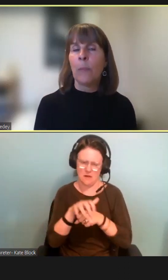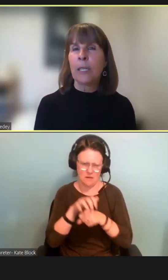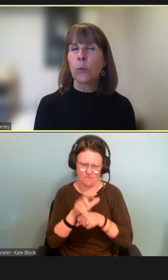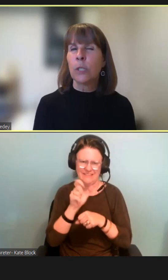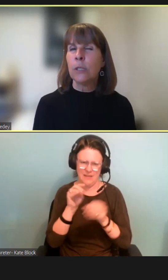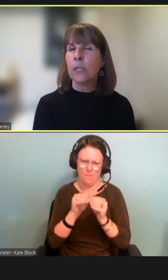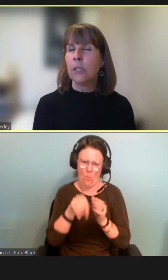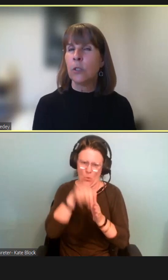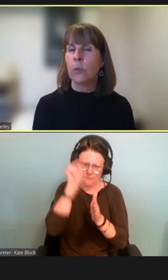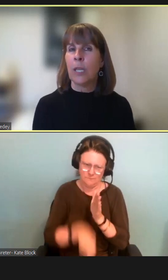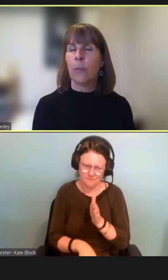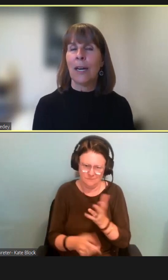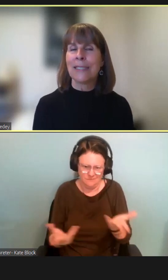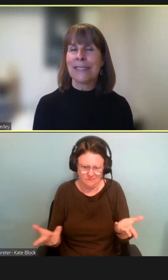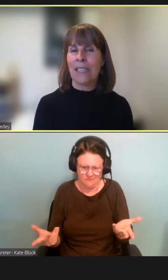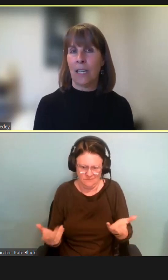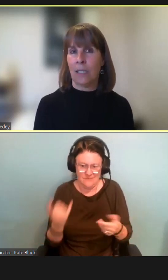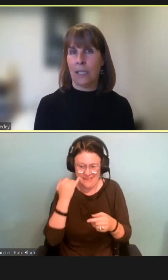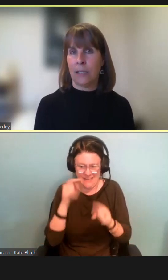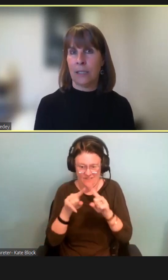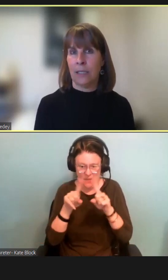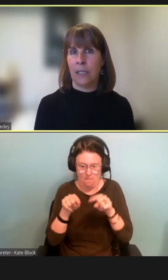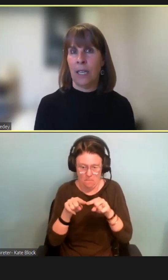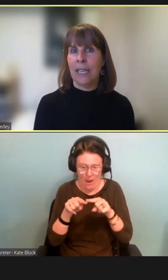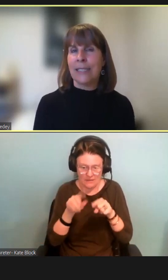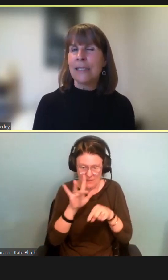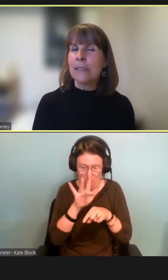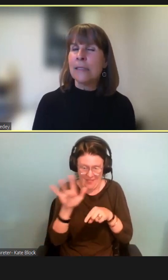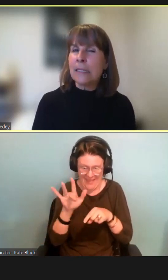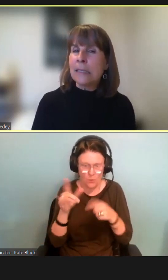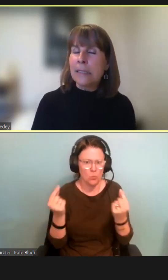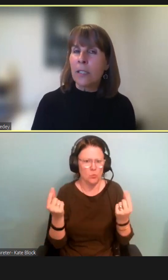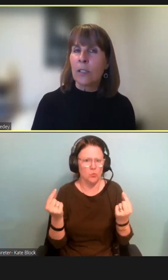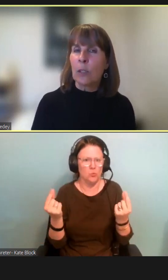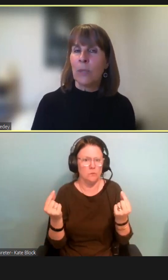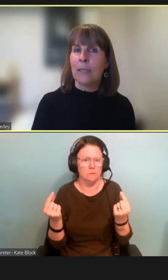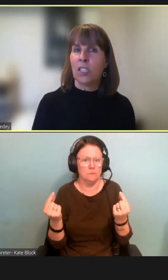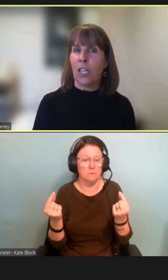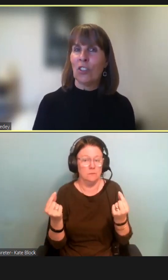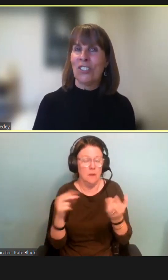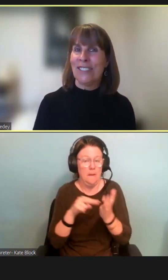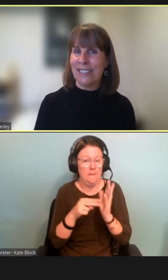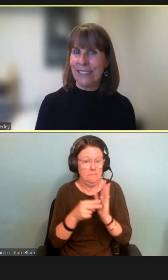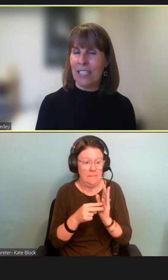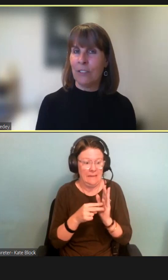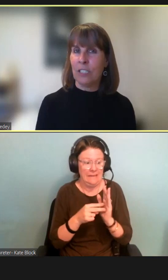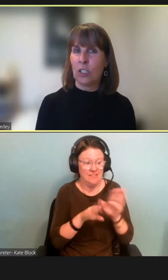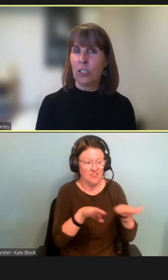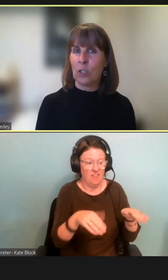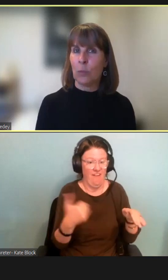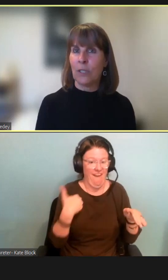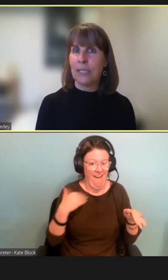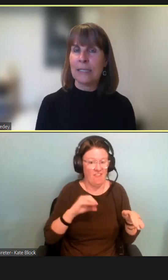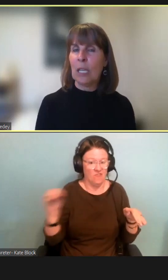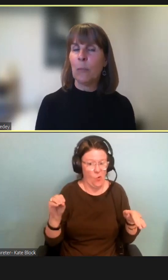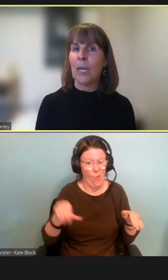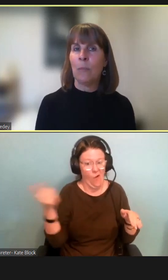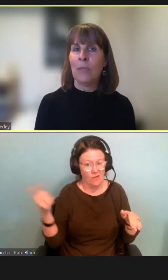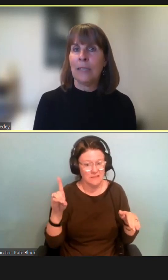what are you going to do when that box is not clicked doesn't necessarily mean the child doesn't have additional disabilities it might mean that the